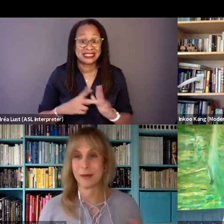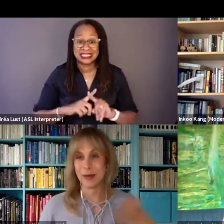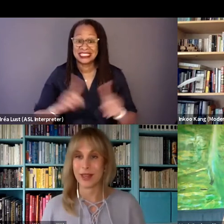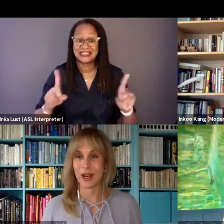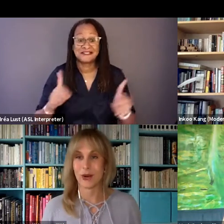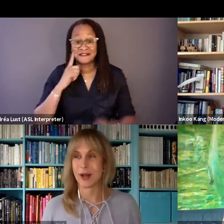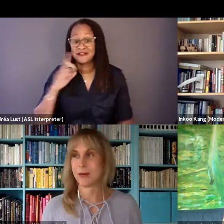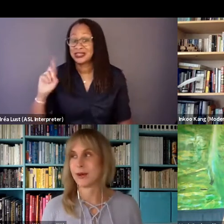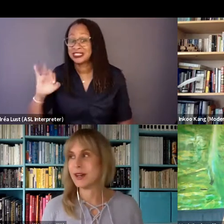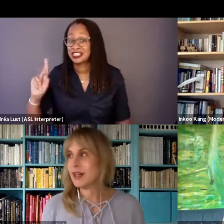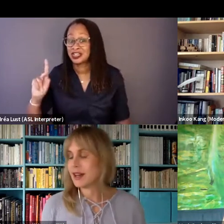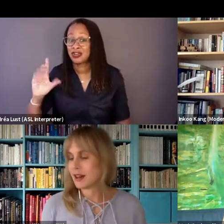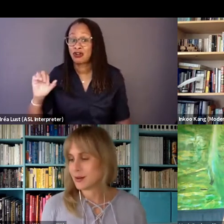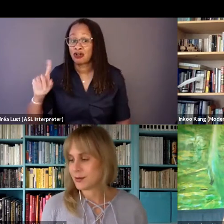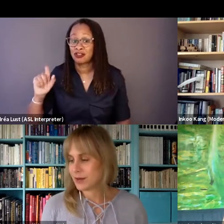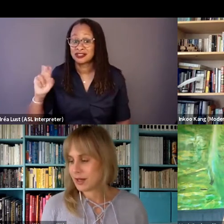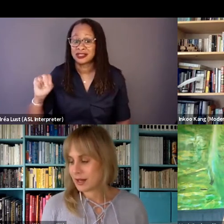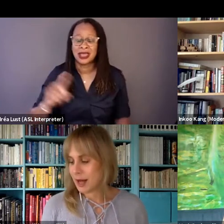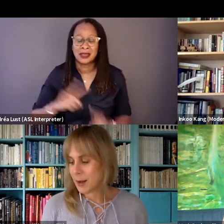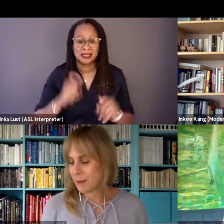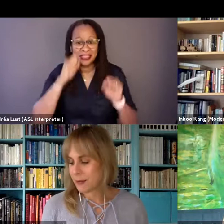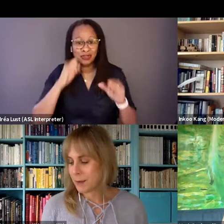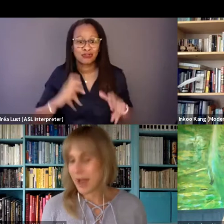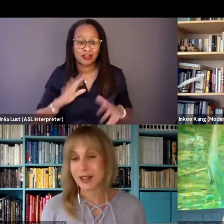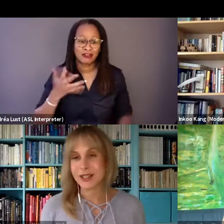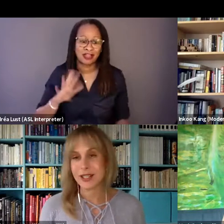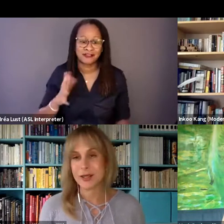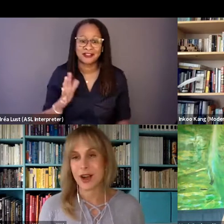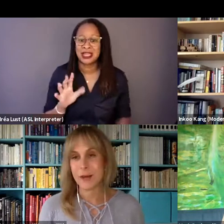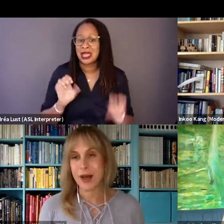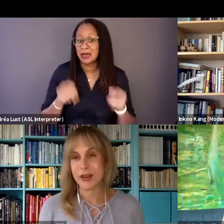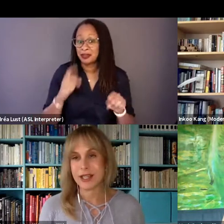but the incredible kind of capacity for documentary